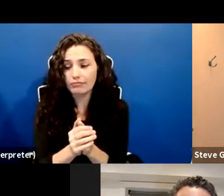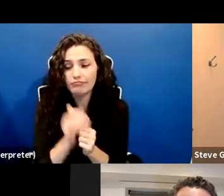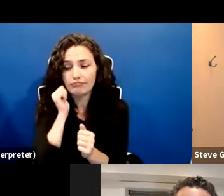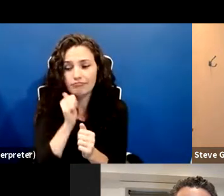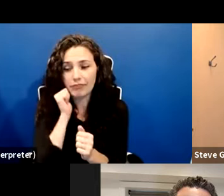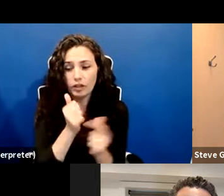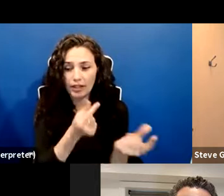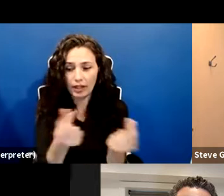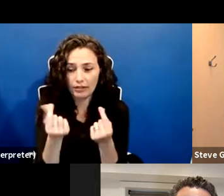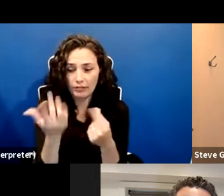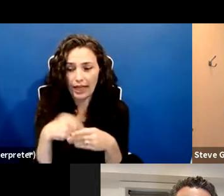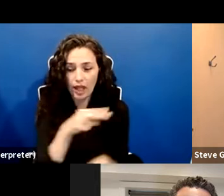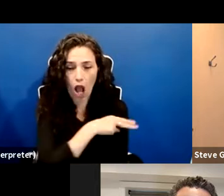And as doctors and human beings.